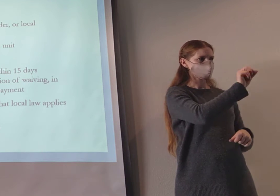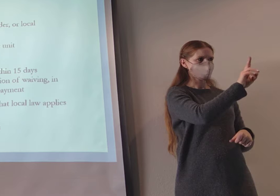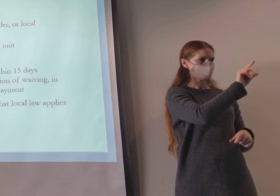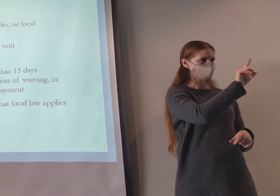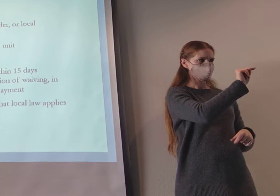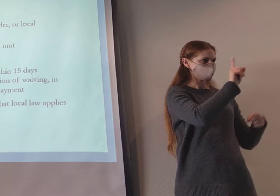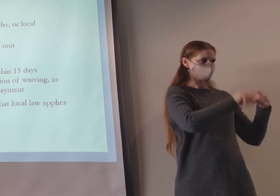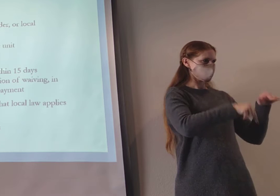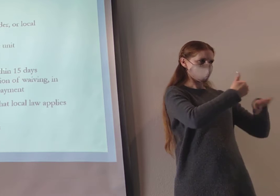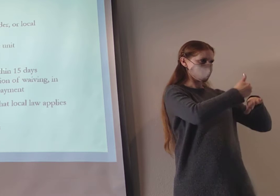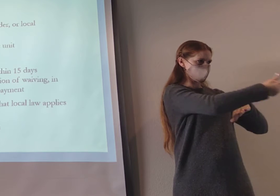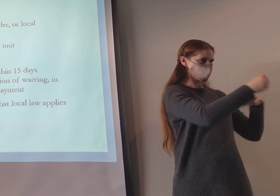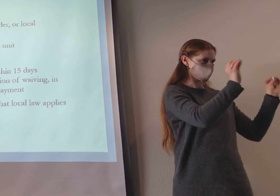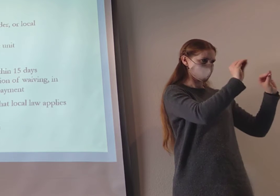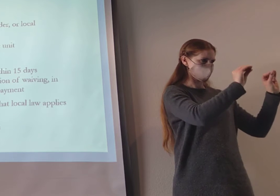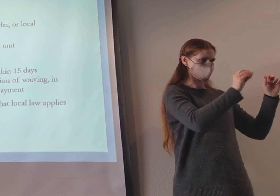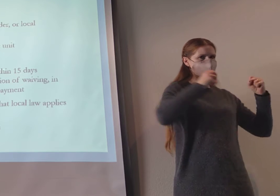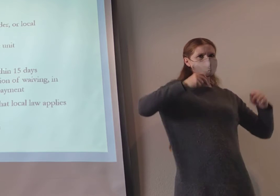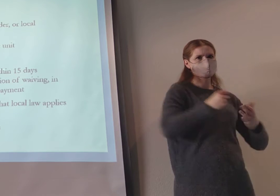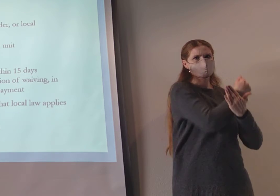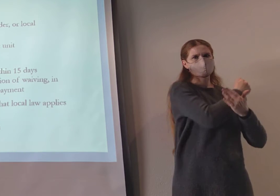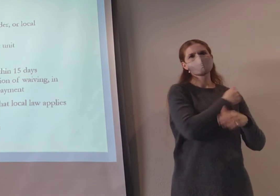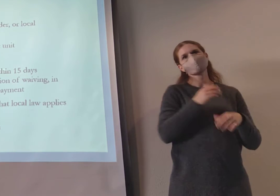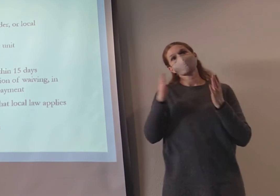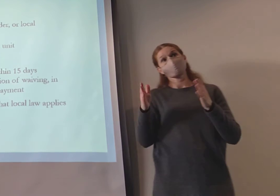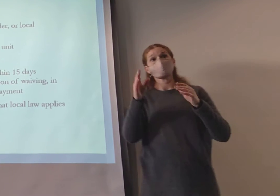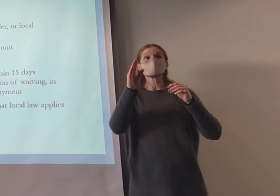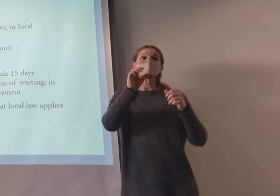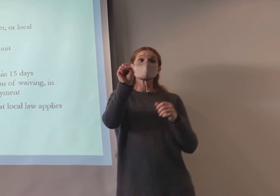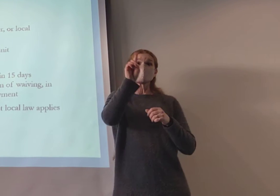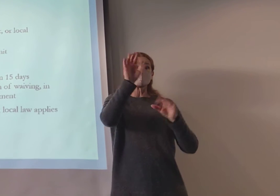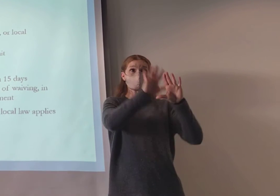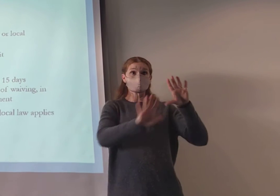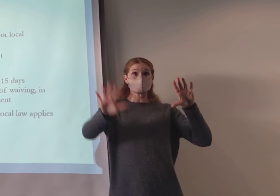Diego, or for two years if you live inside the city of San Diego.